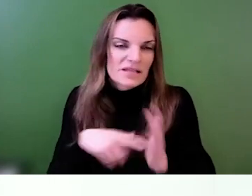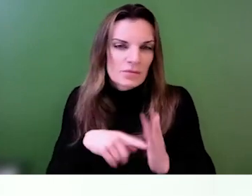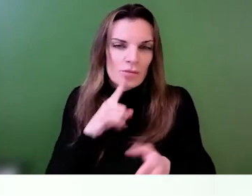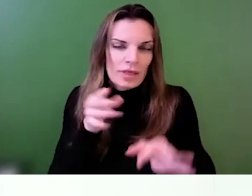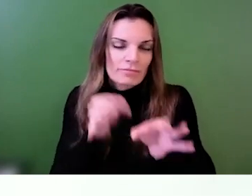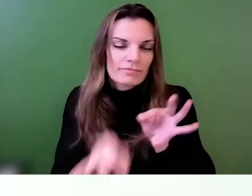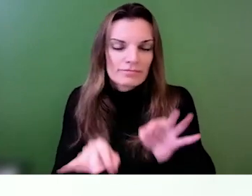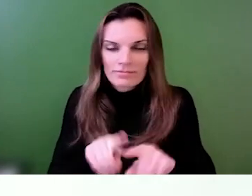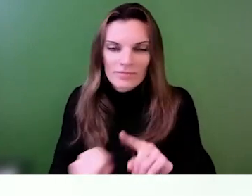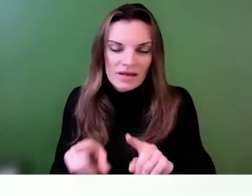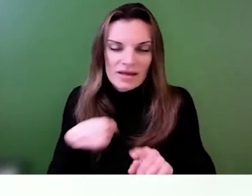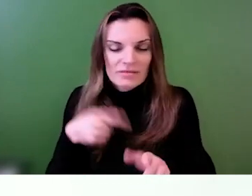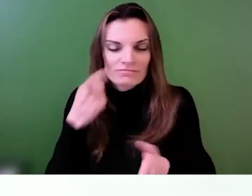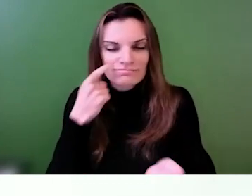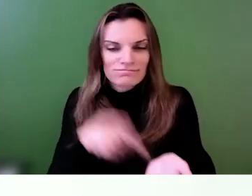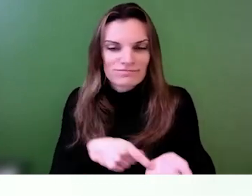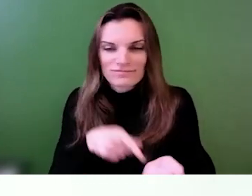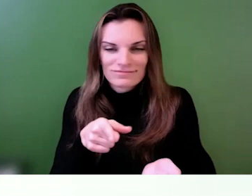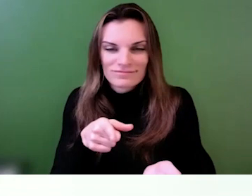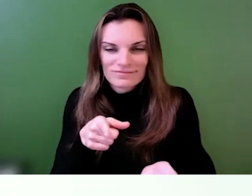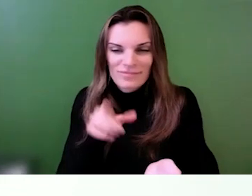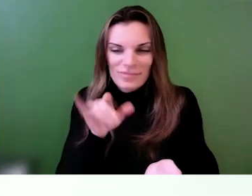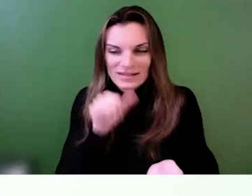recognize that is not typically the reality of what we are